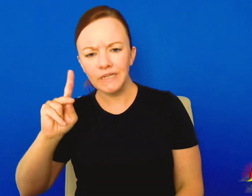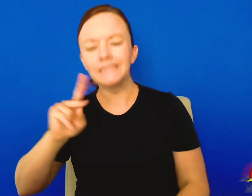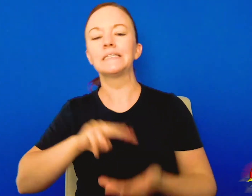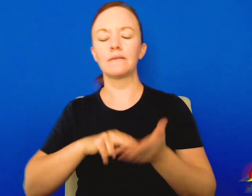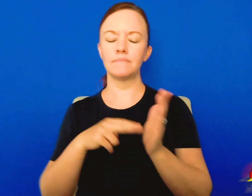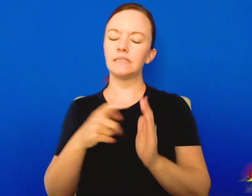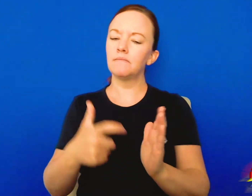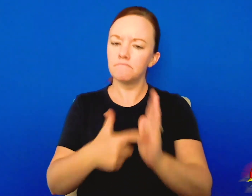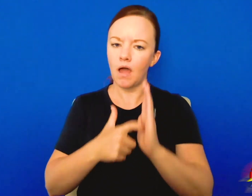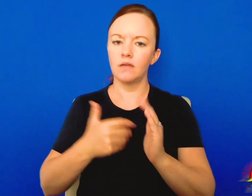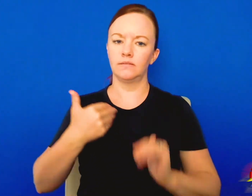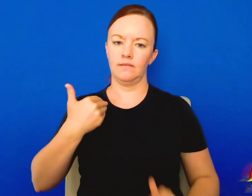USE THE PROPER FACE MASK.